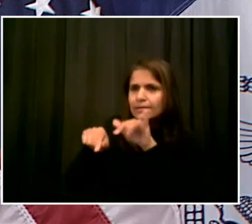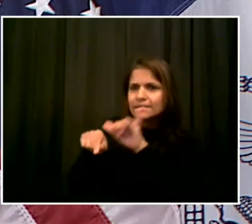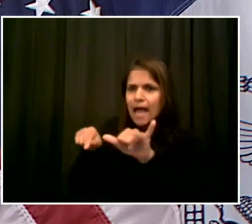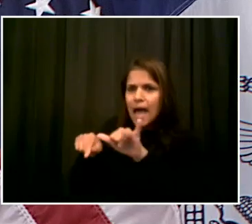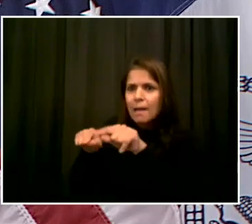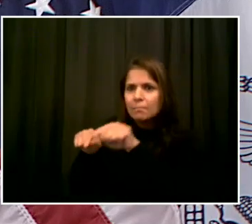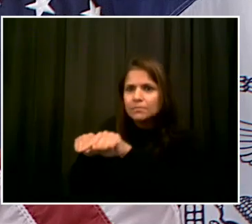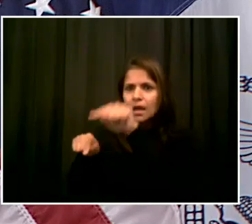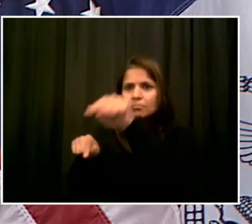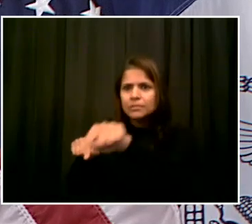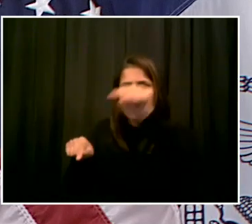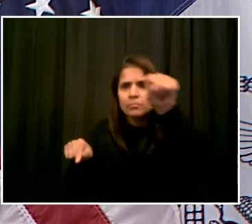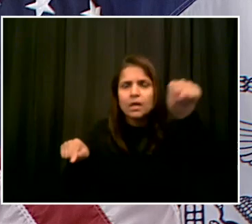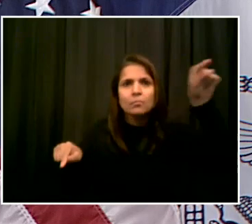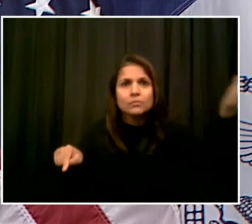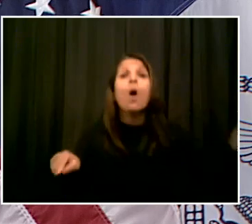TOHI TS AND THAT IS NOT THE ONLY